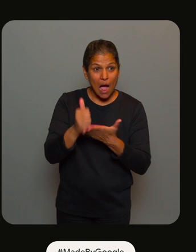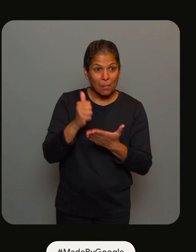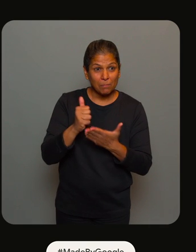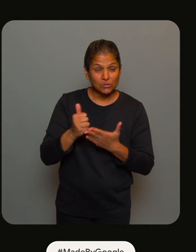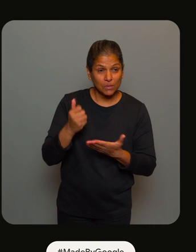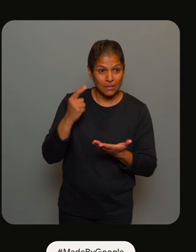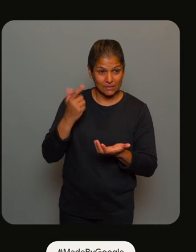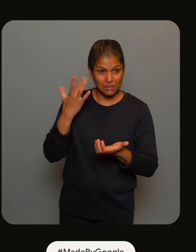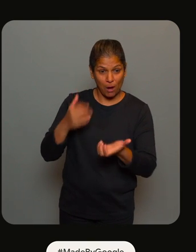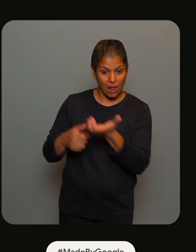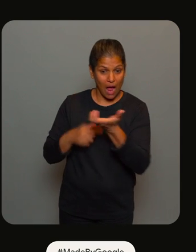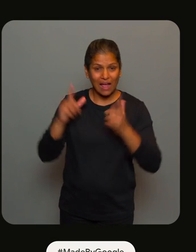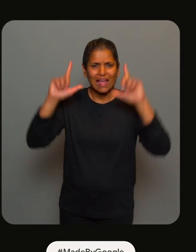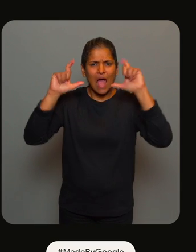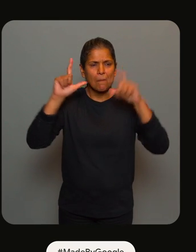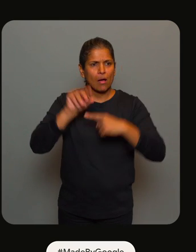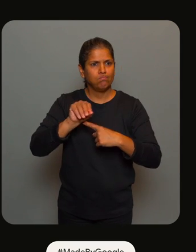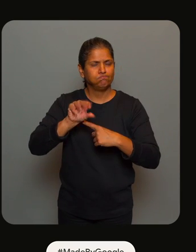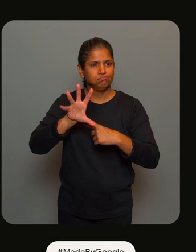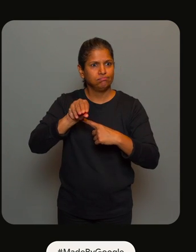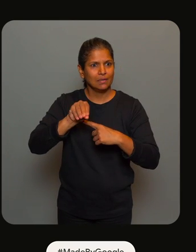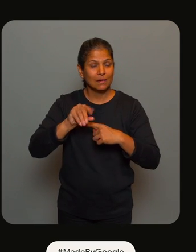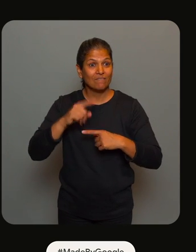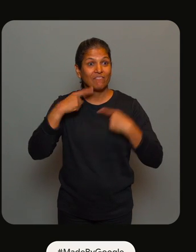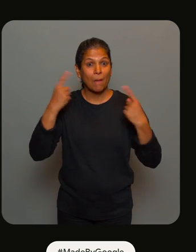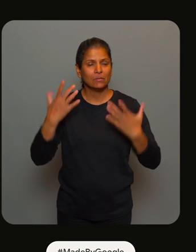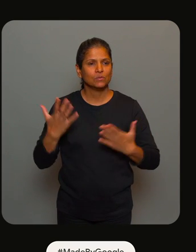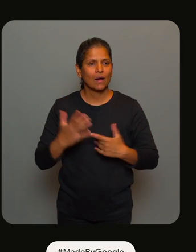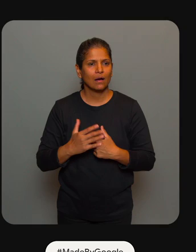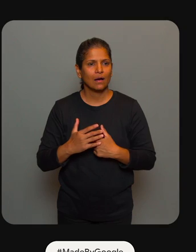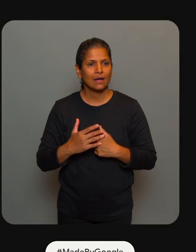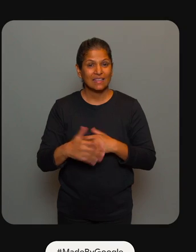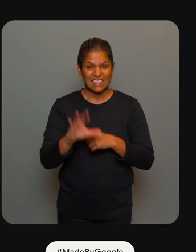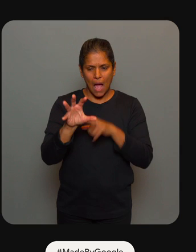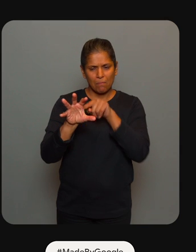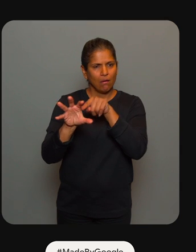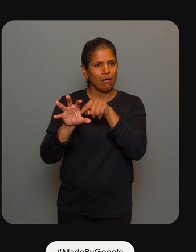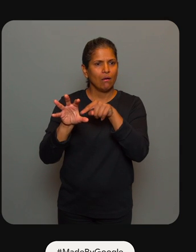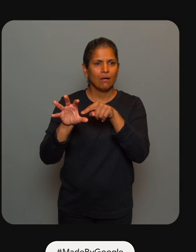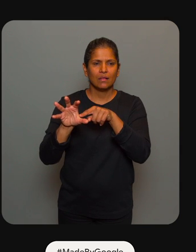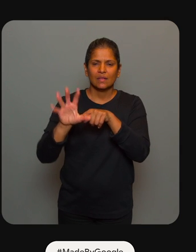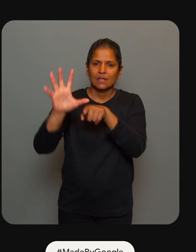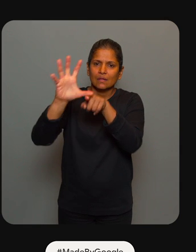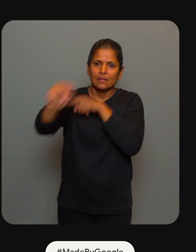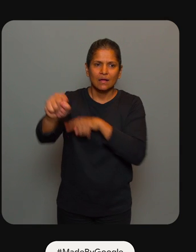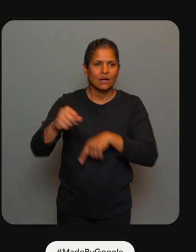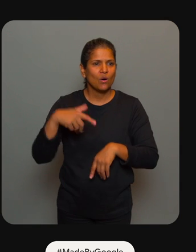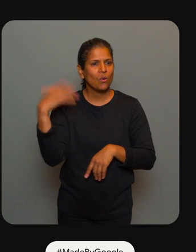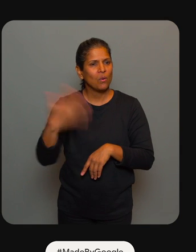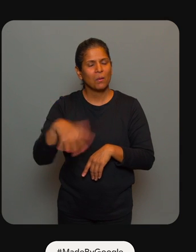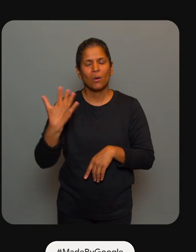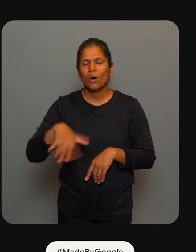Pixel Camera is what the phone is famous for, and it's once again been rated as the best smartphone camera in the industry.